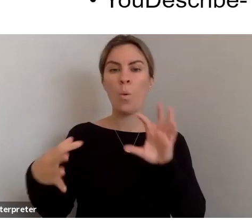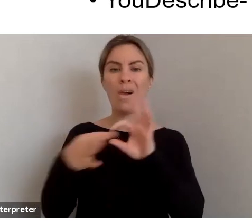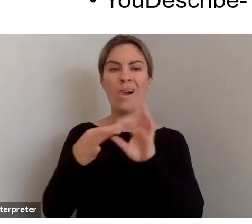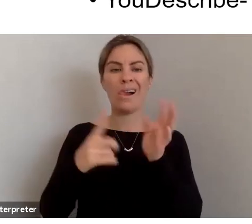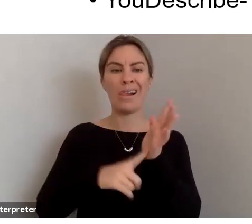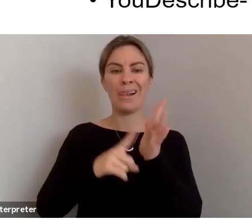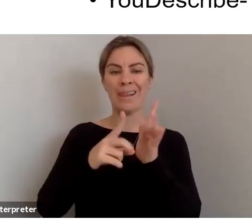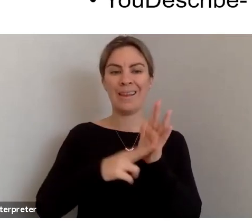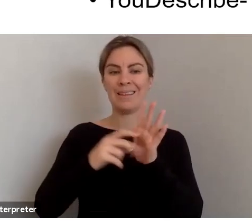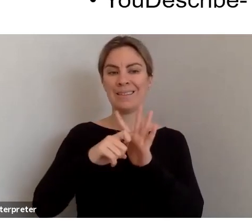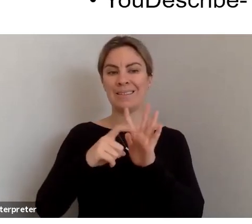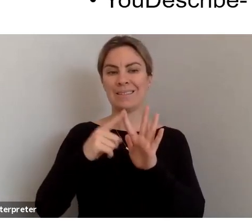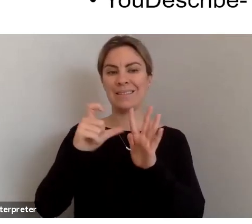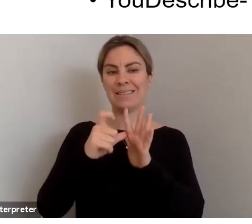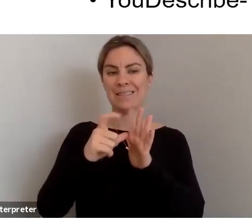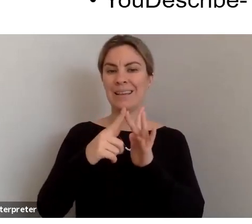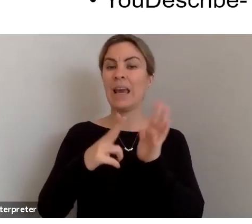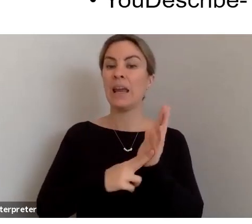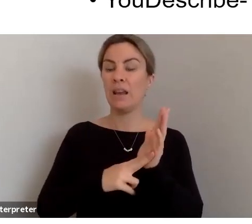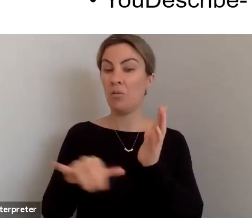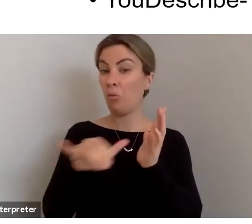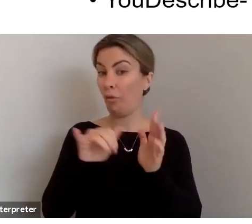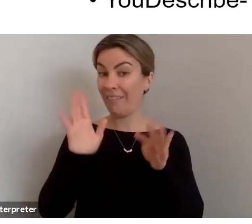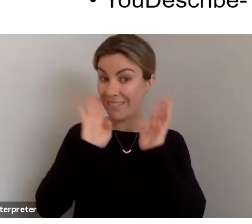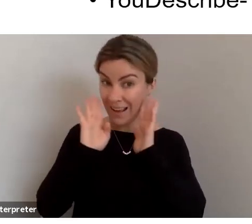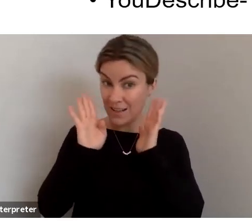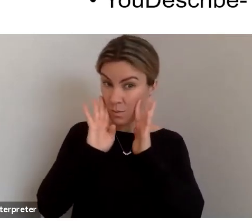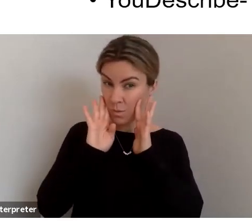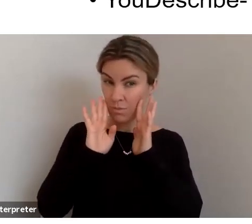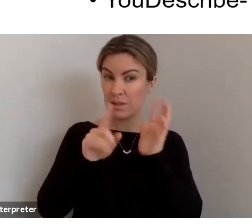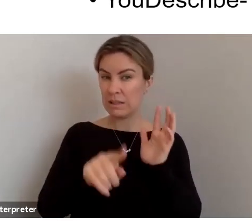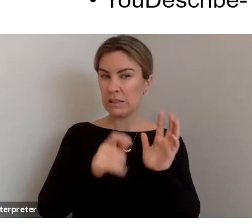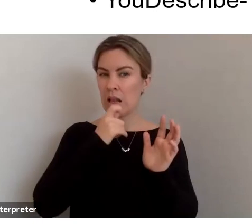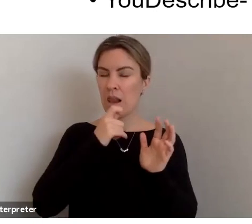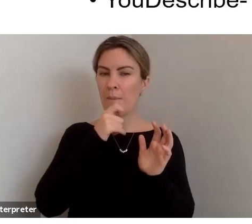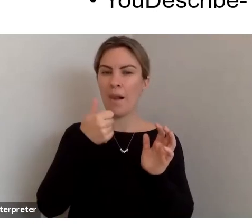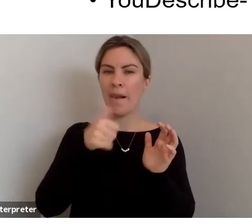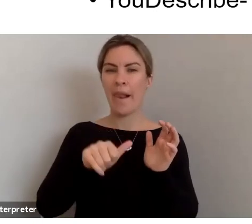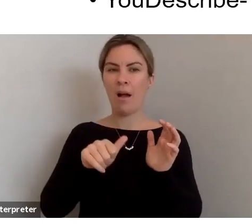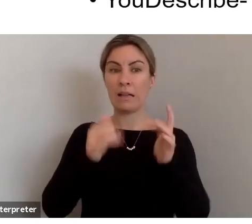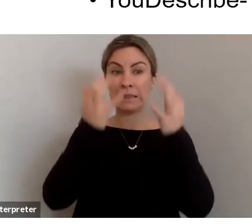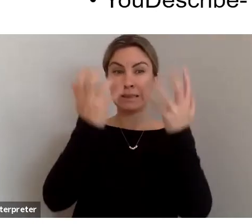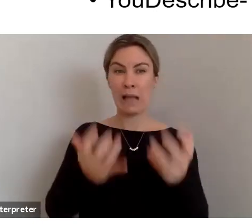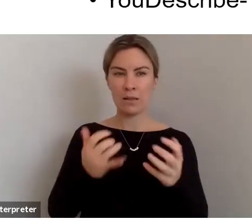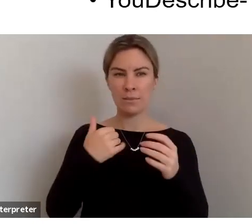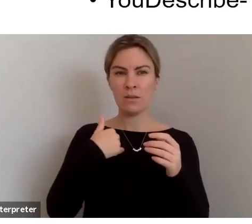It is a database that has accessibility features on apps.